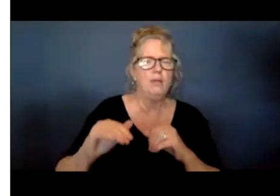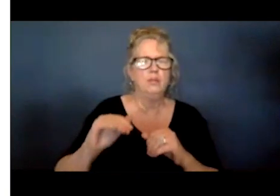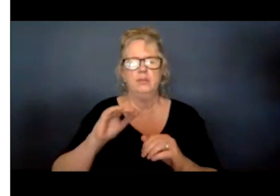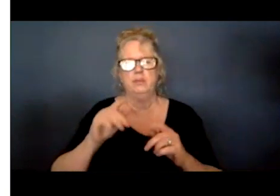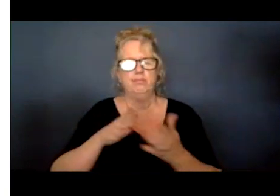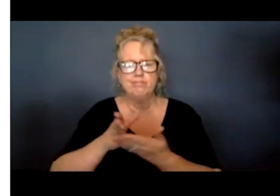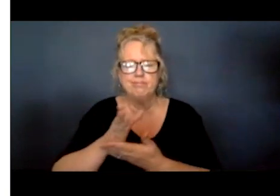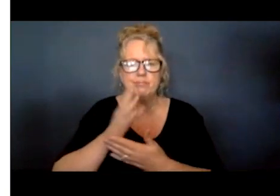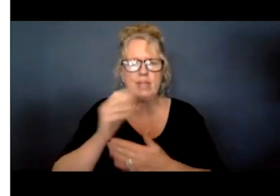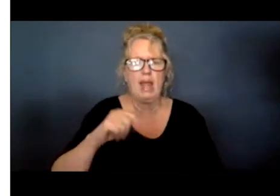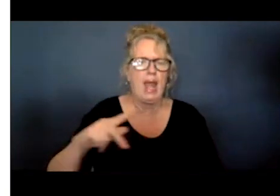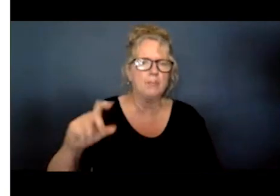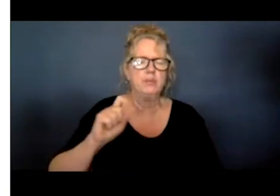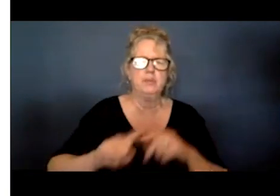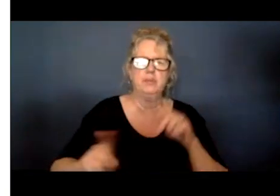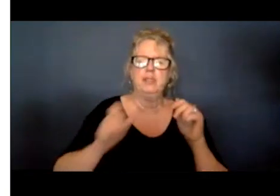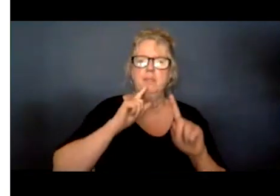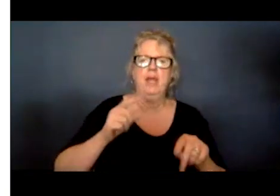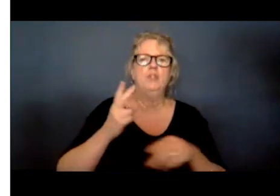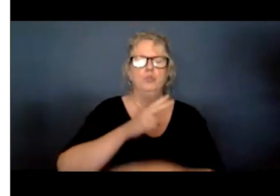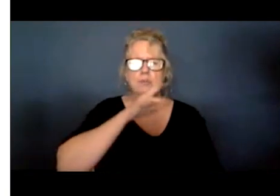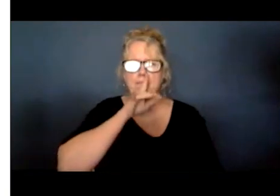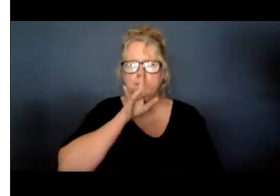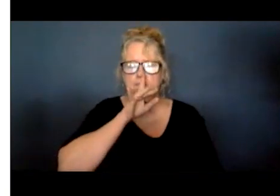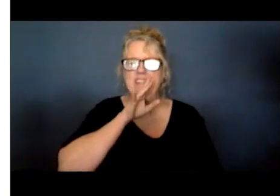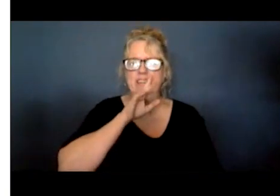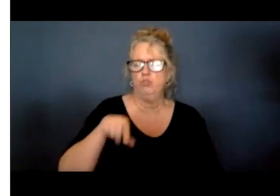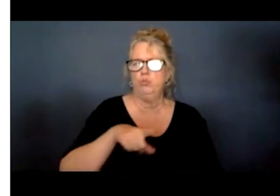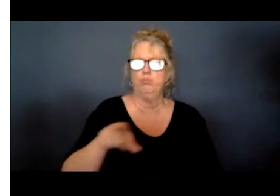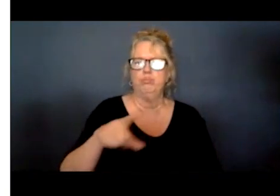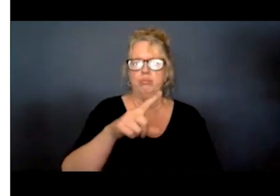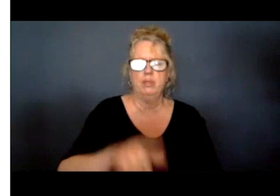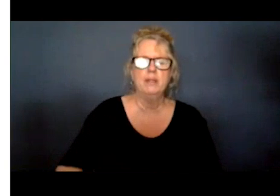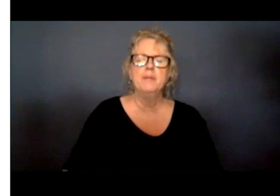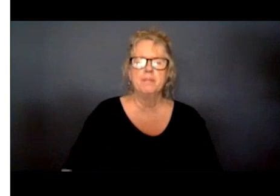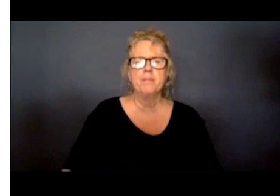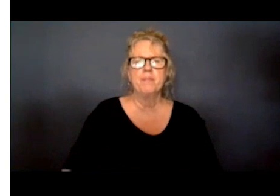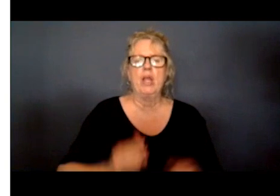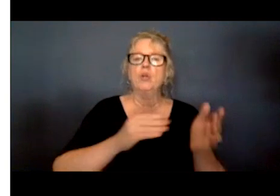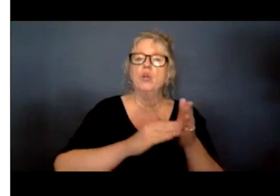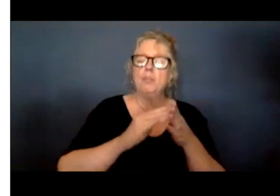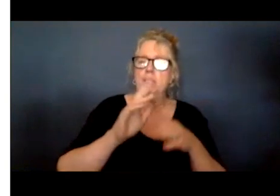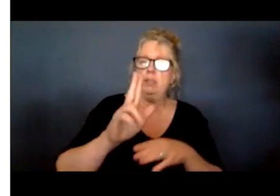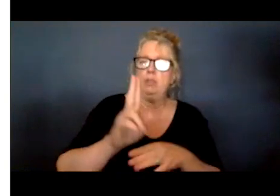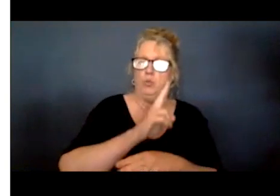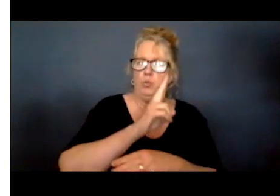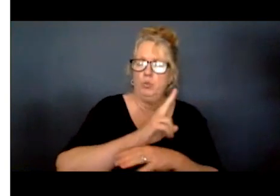and execute commands using speech. Many commonly used mainstream technologies